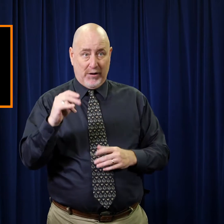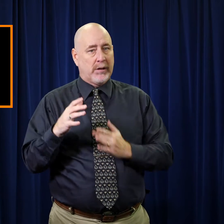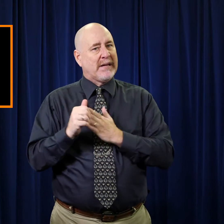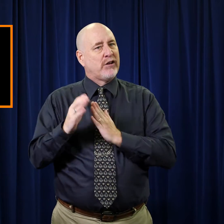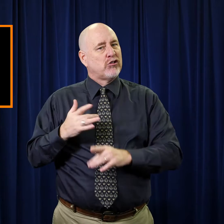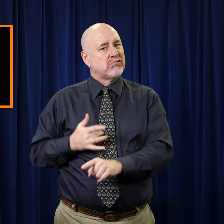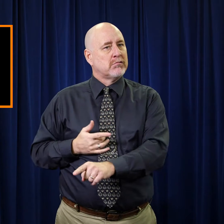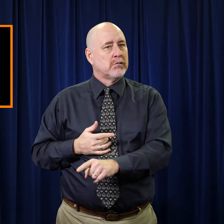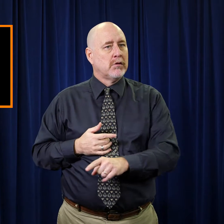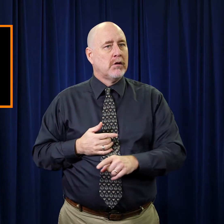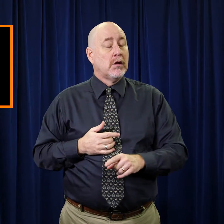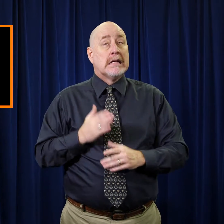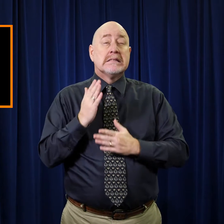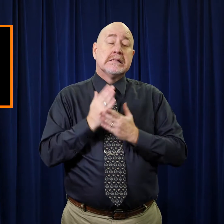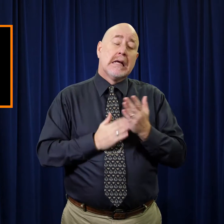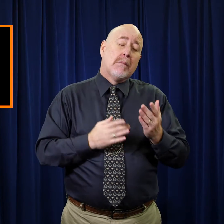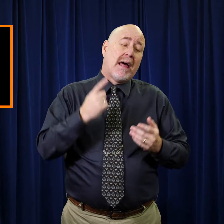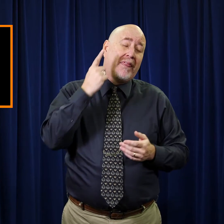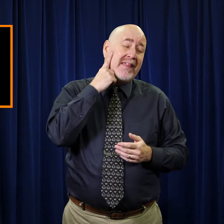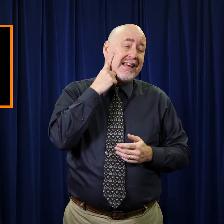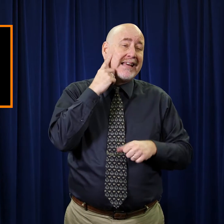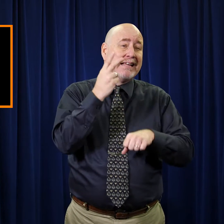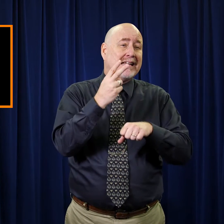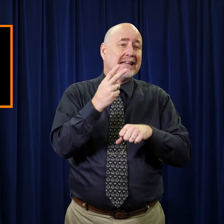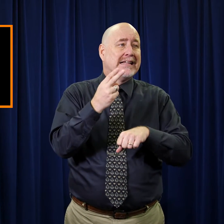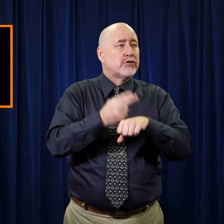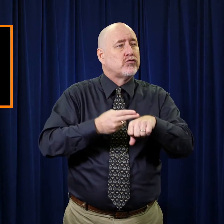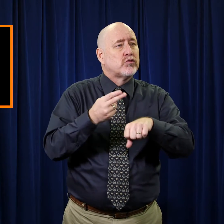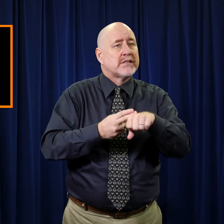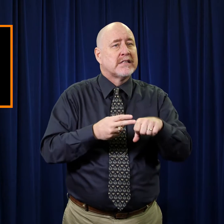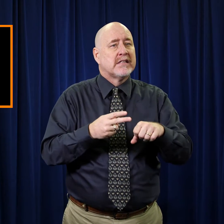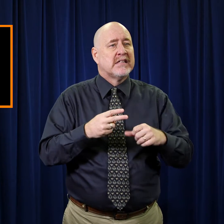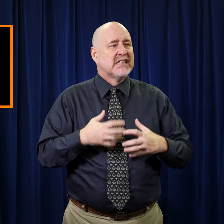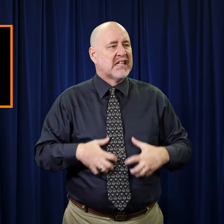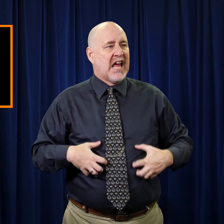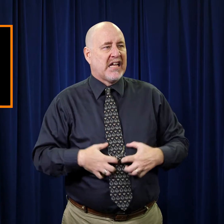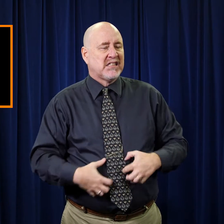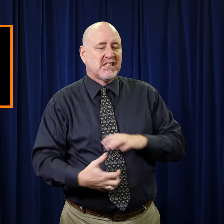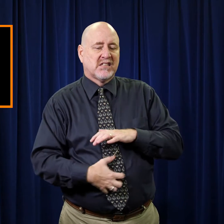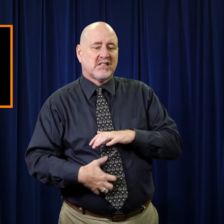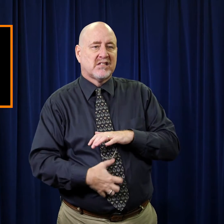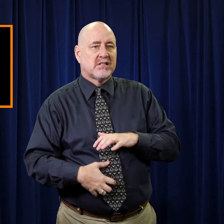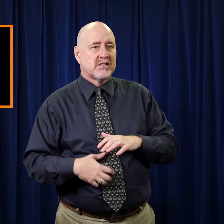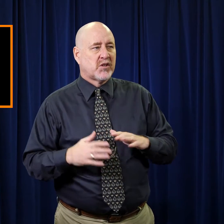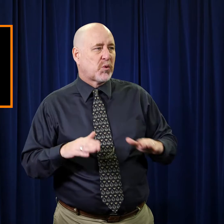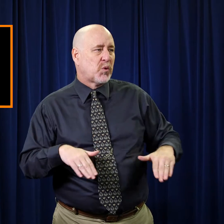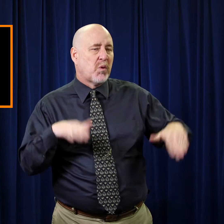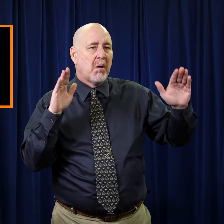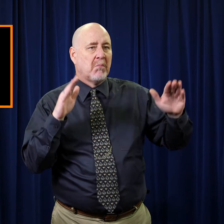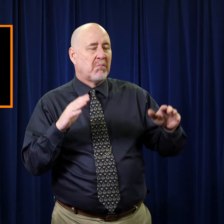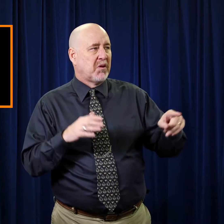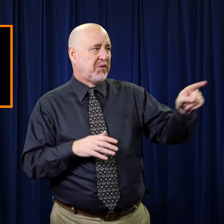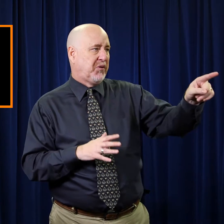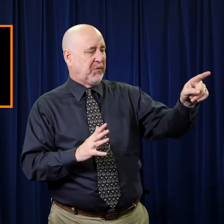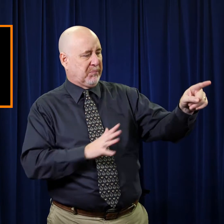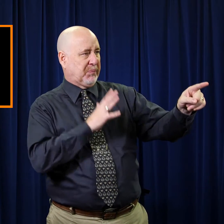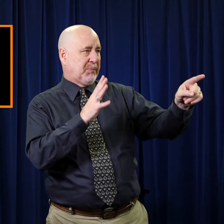And Miriam led it. And some of this... I think the history—this angst about “How we grew up... And now you're